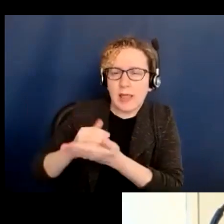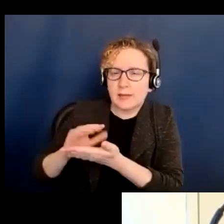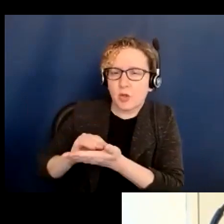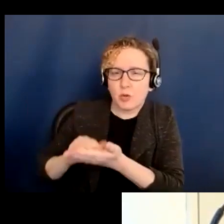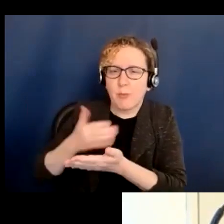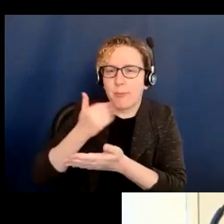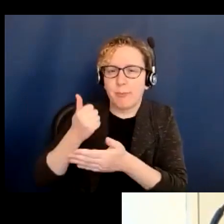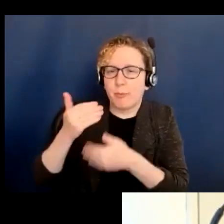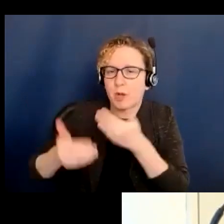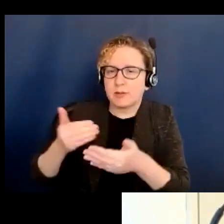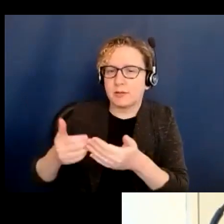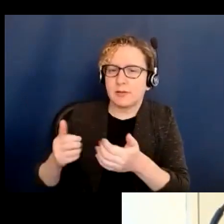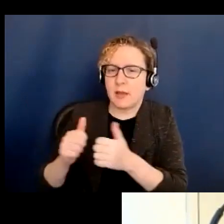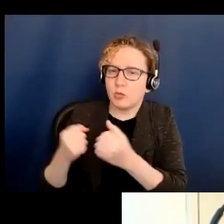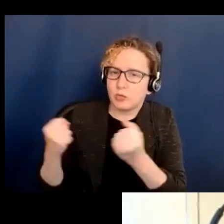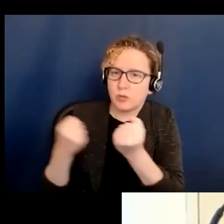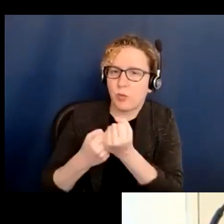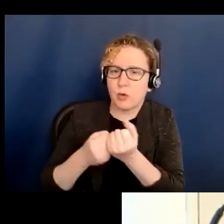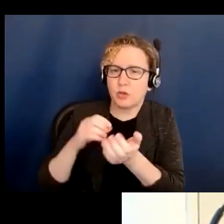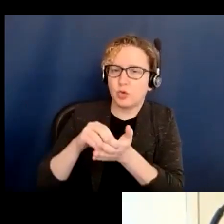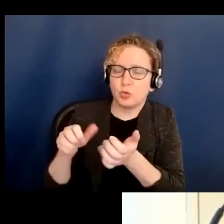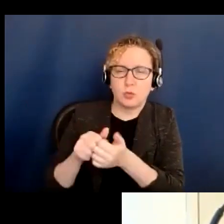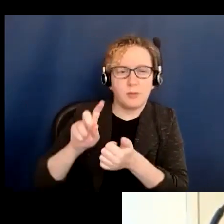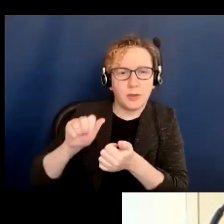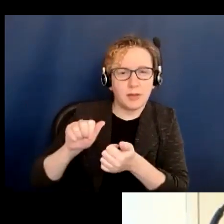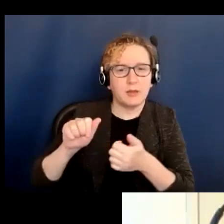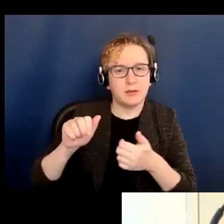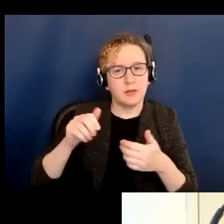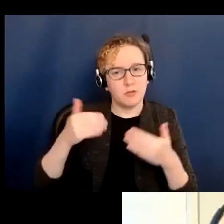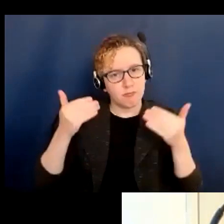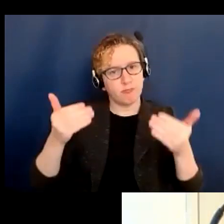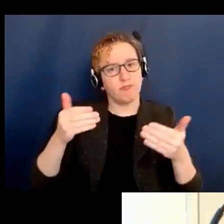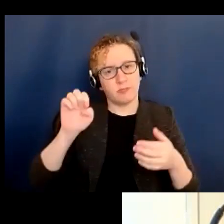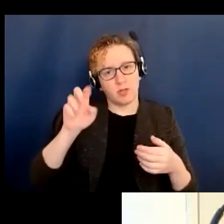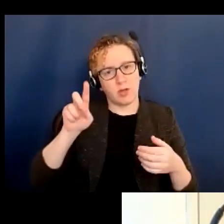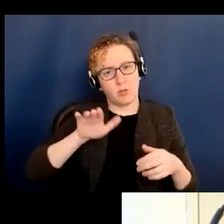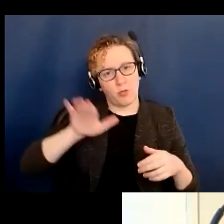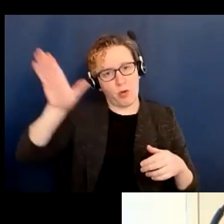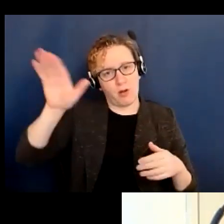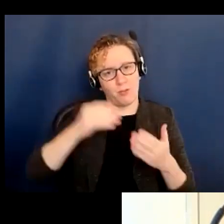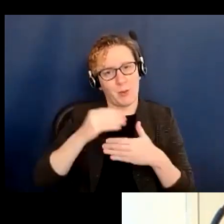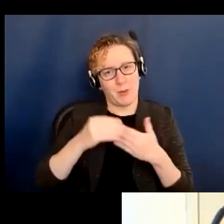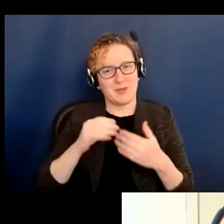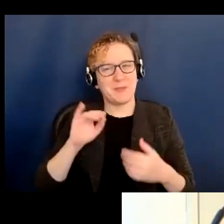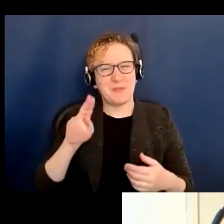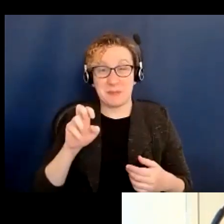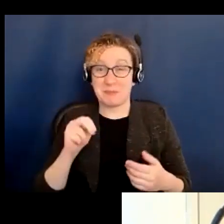to support the students with disabilities to do educational abroad program. Thank you.